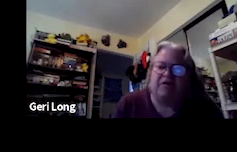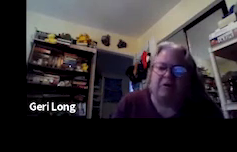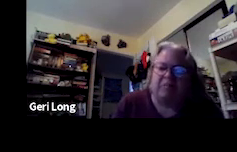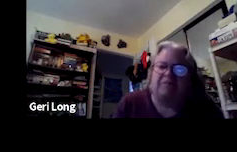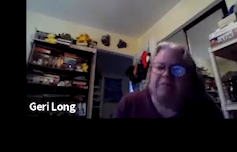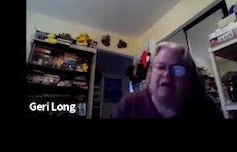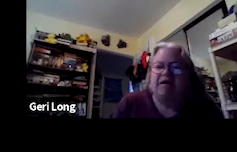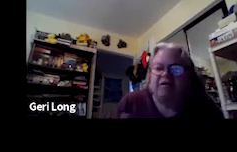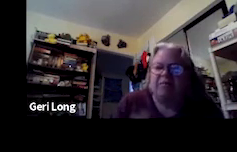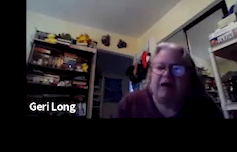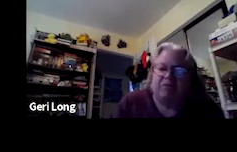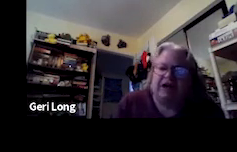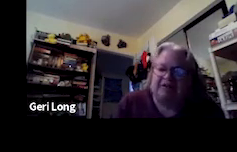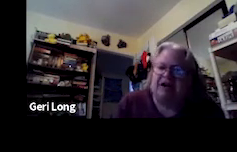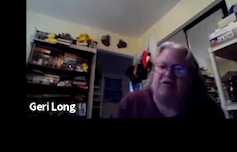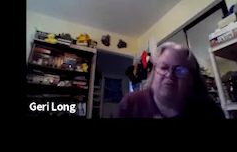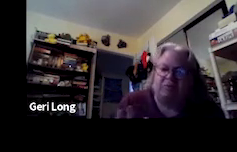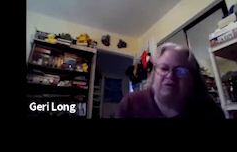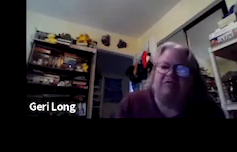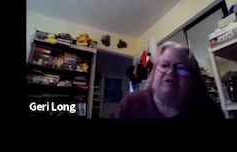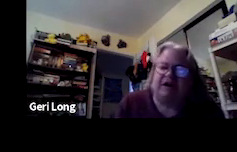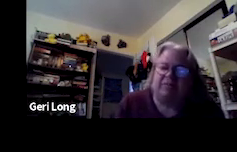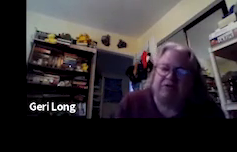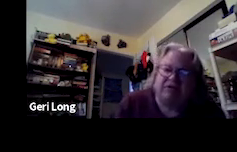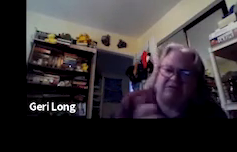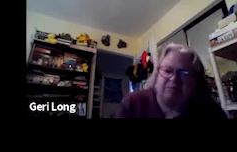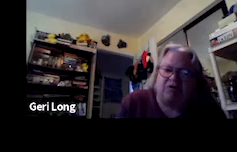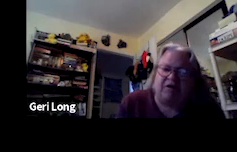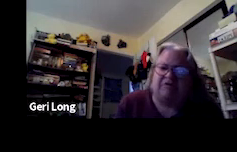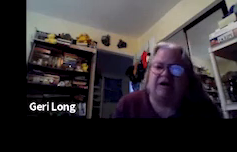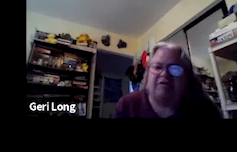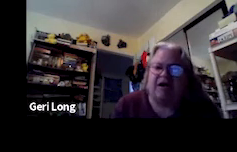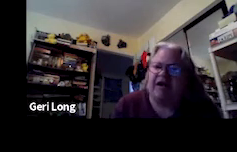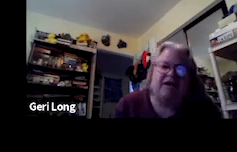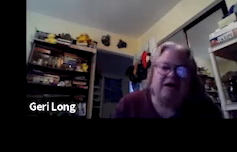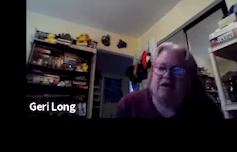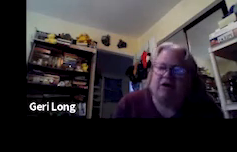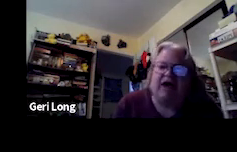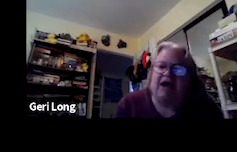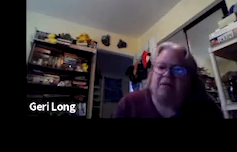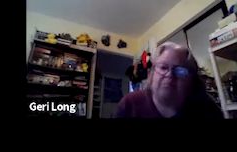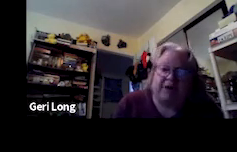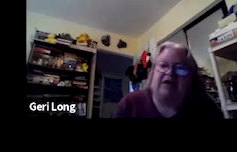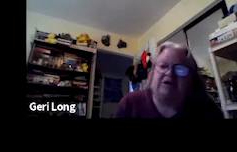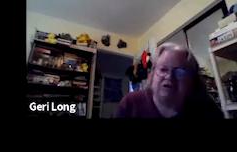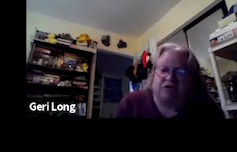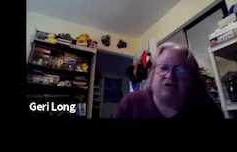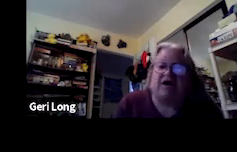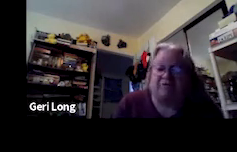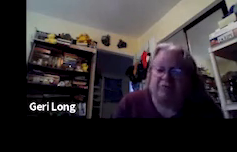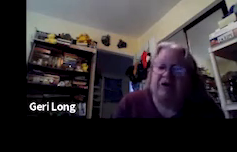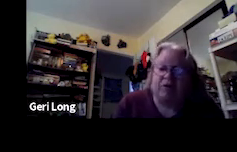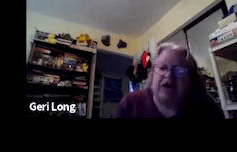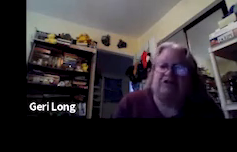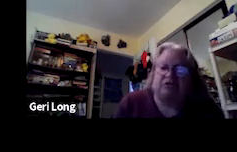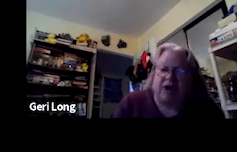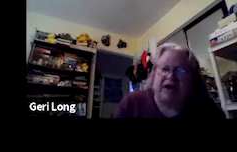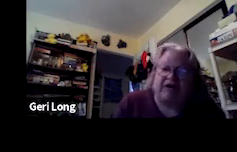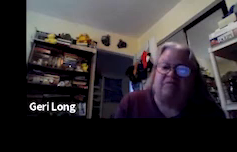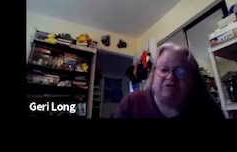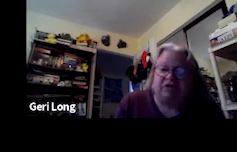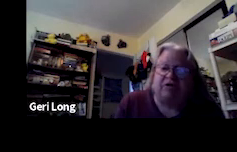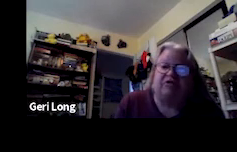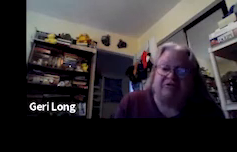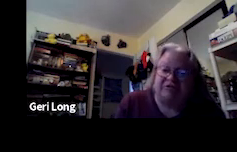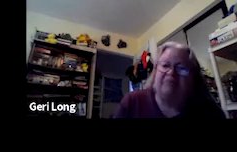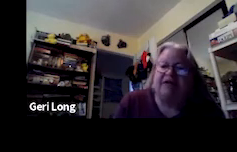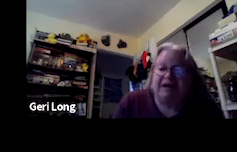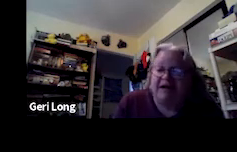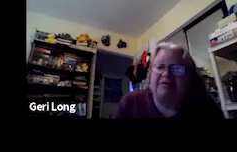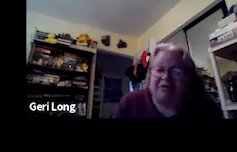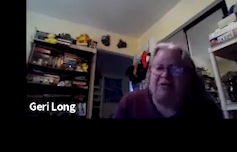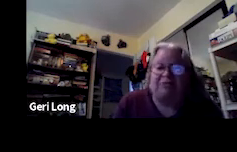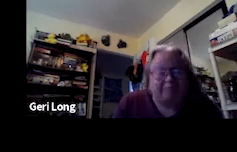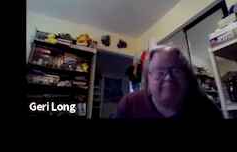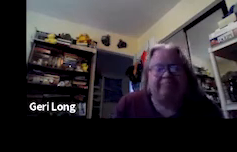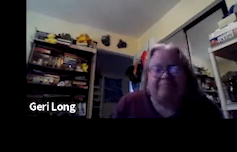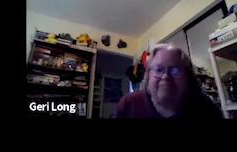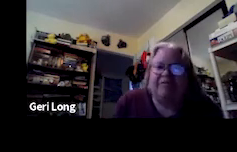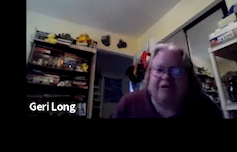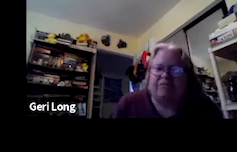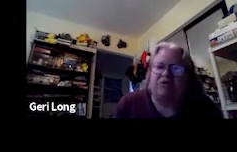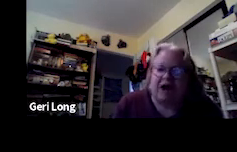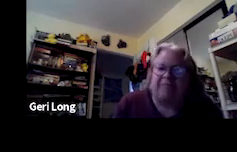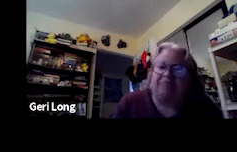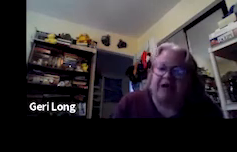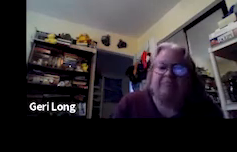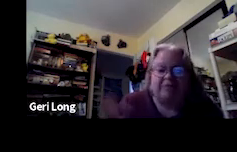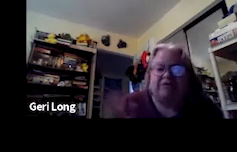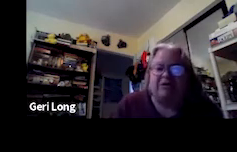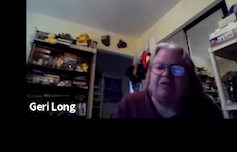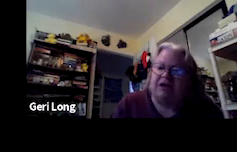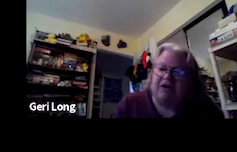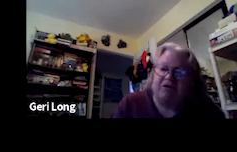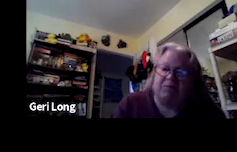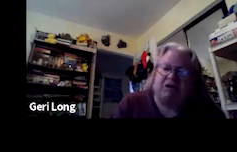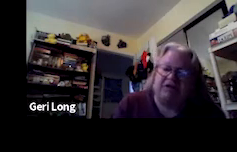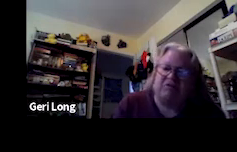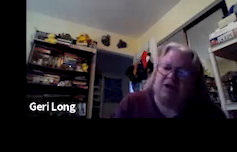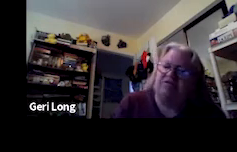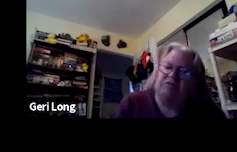Geri Long: They don't work with fire department, they just work with the Community where we assert work with fire department, but we got together and we put this together, put this program together and we had a big turnout we actually ran out of materials so.